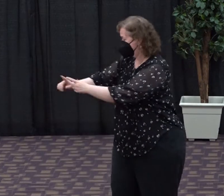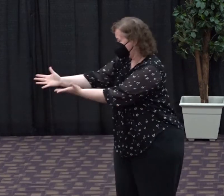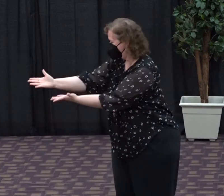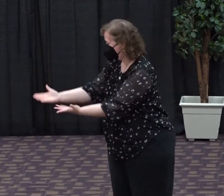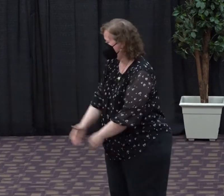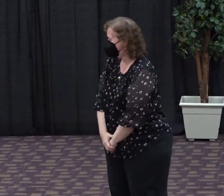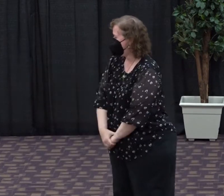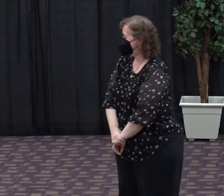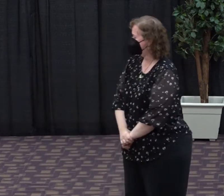No, just her.